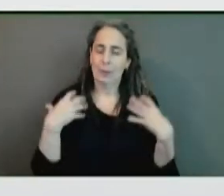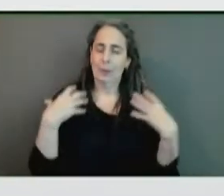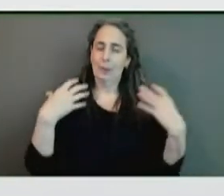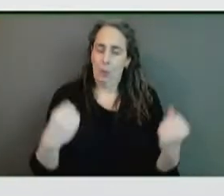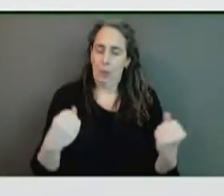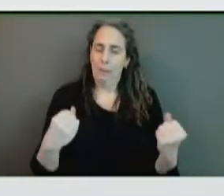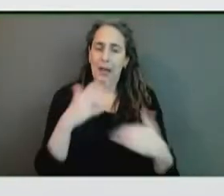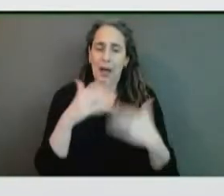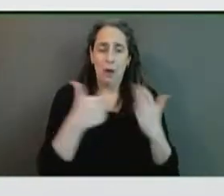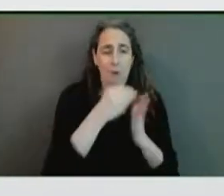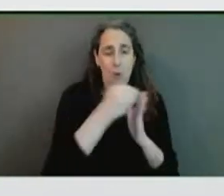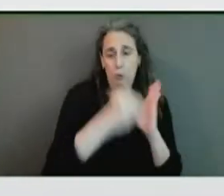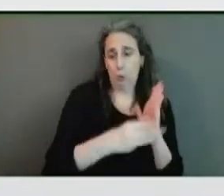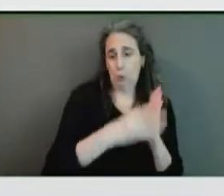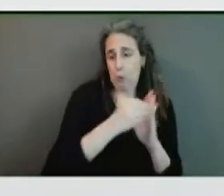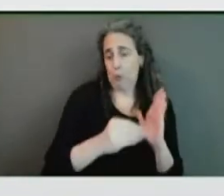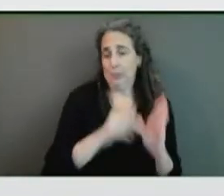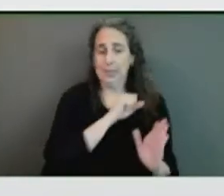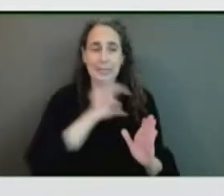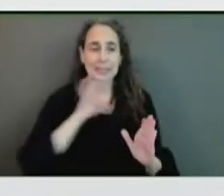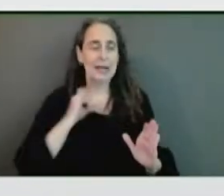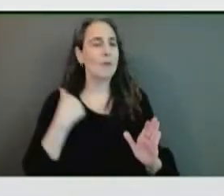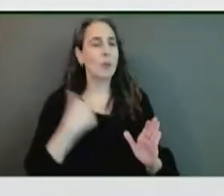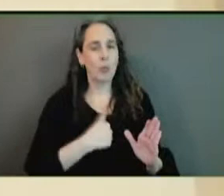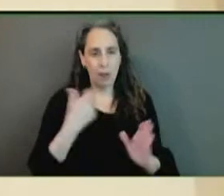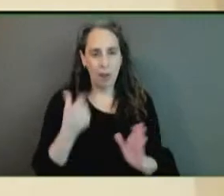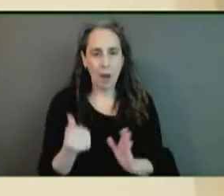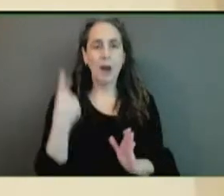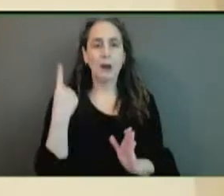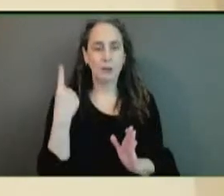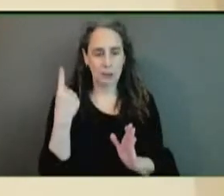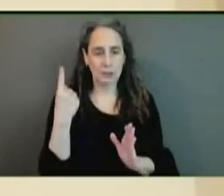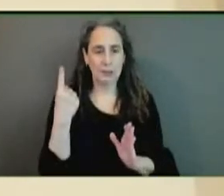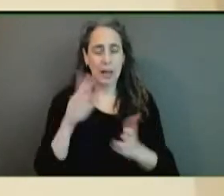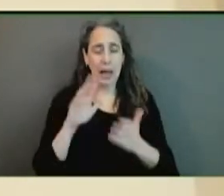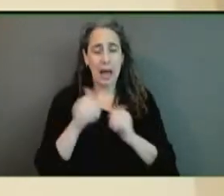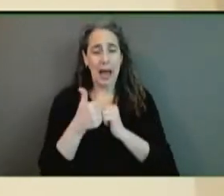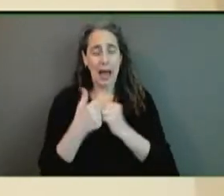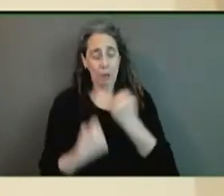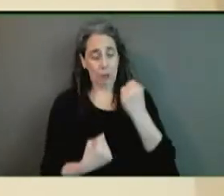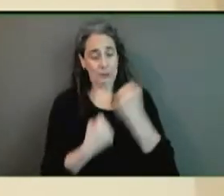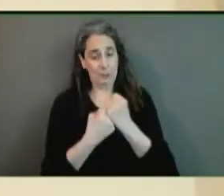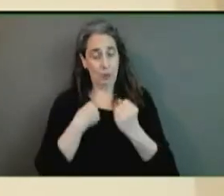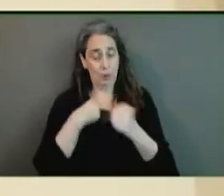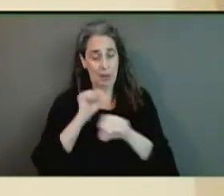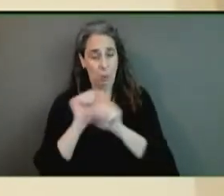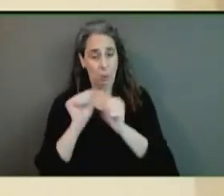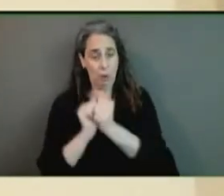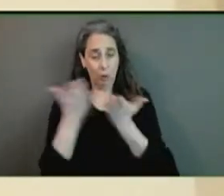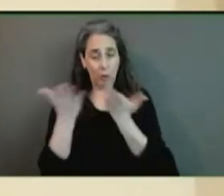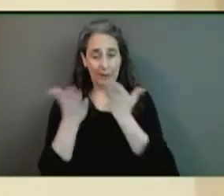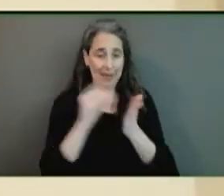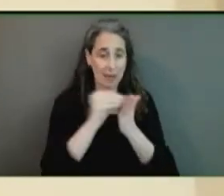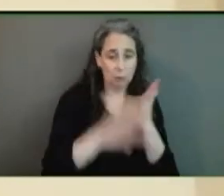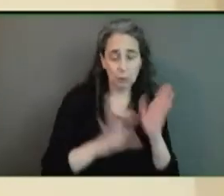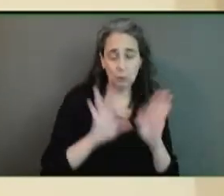that pastors the well being of all students and staff. We